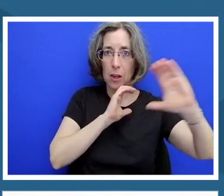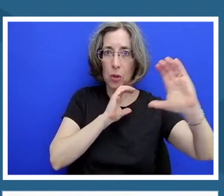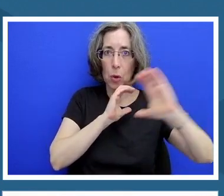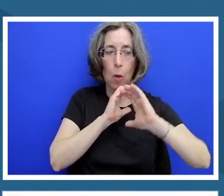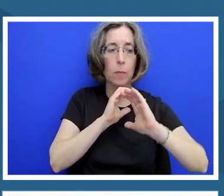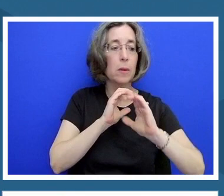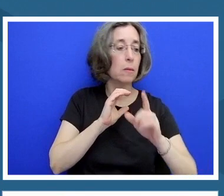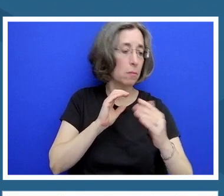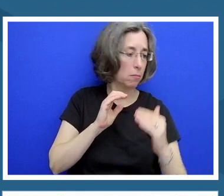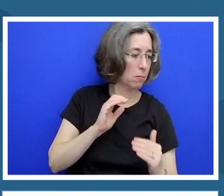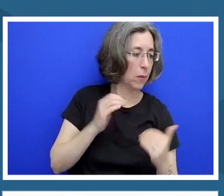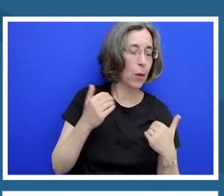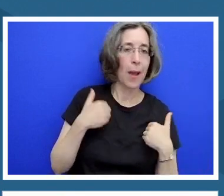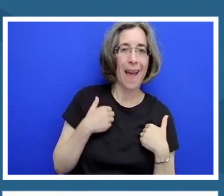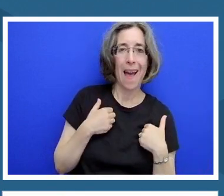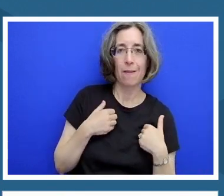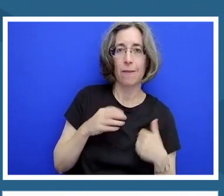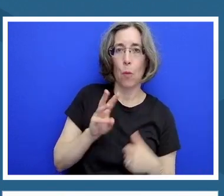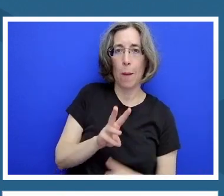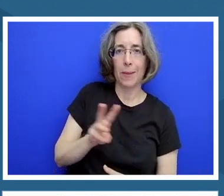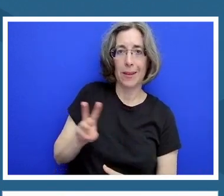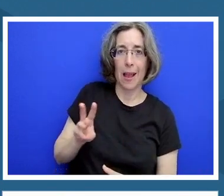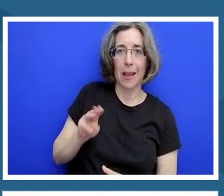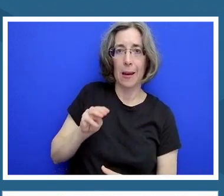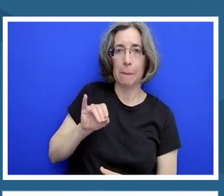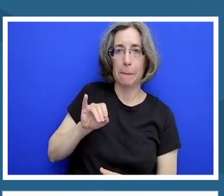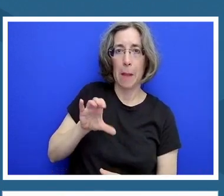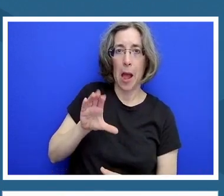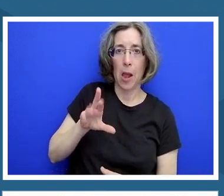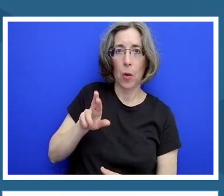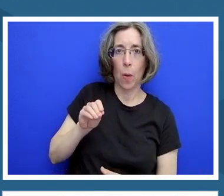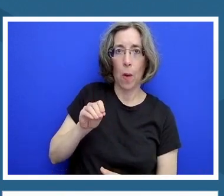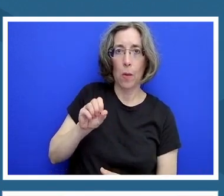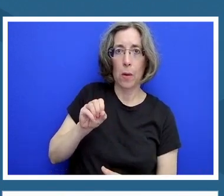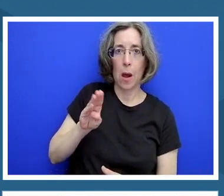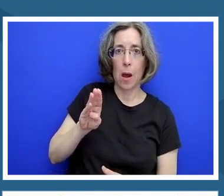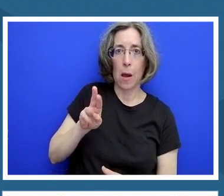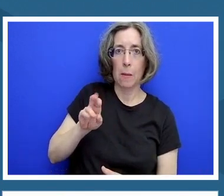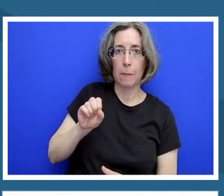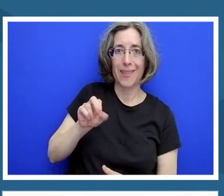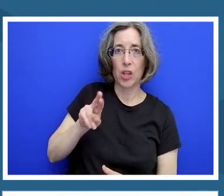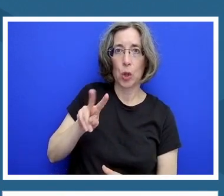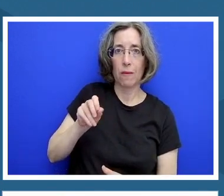will get you to the splash page for all of our interfaces and using these